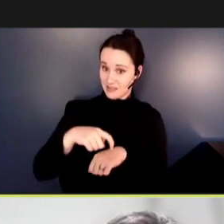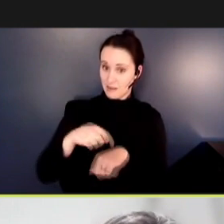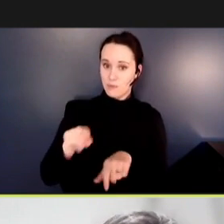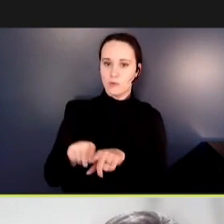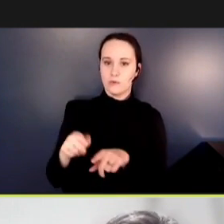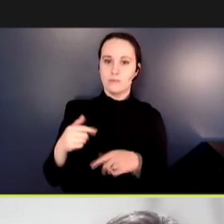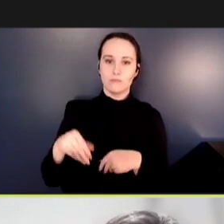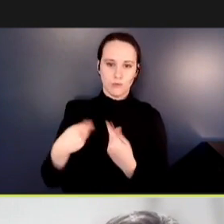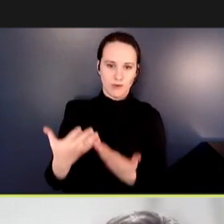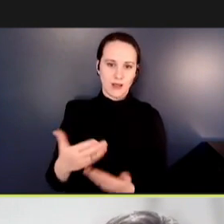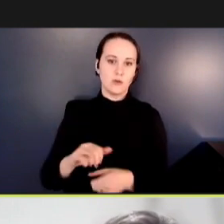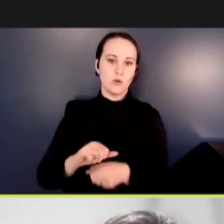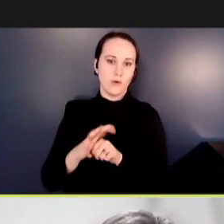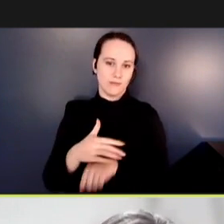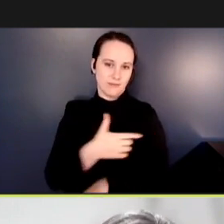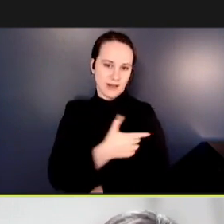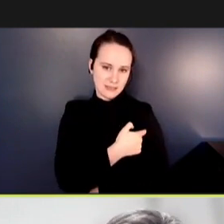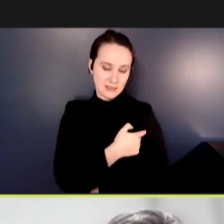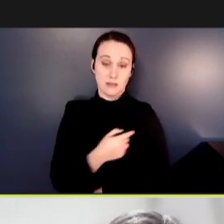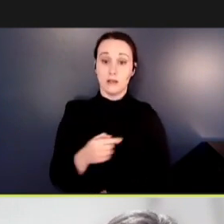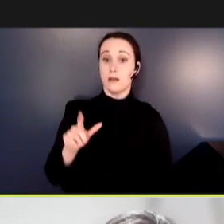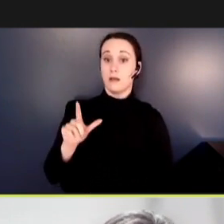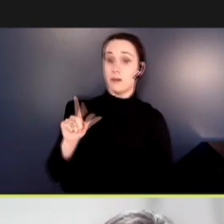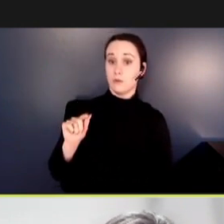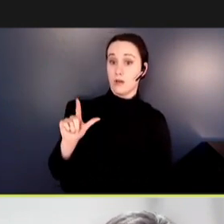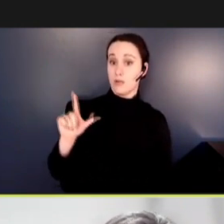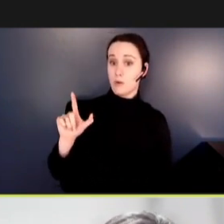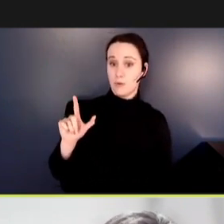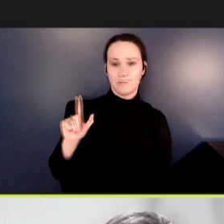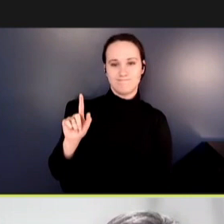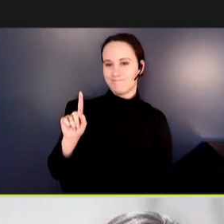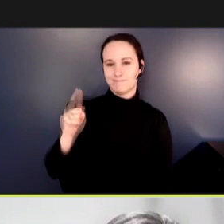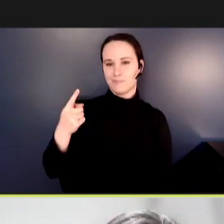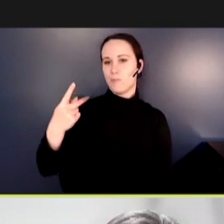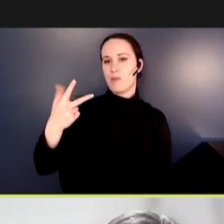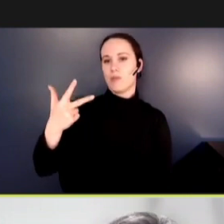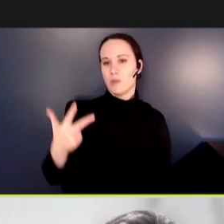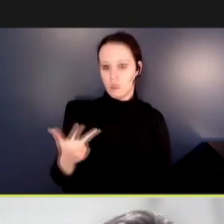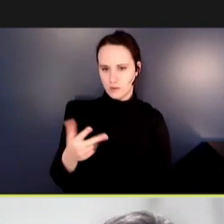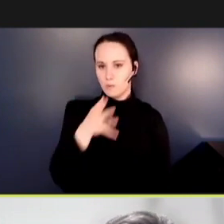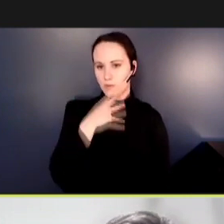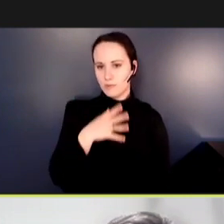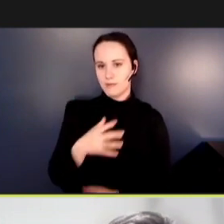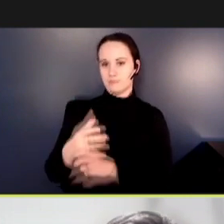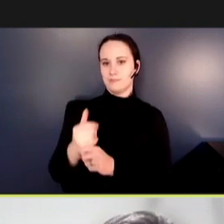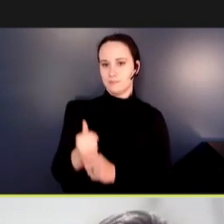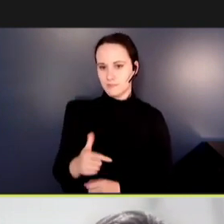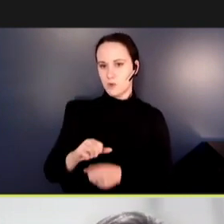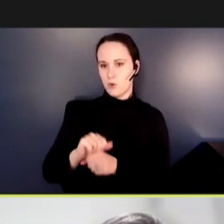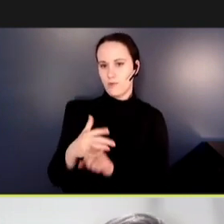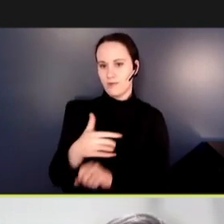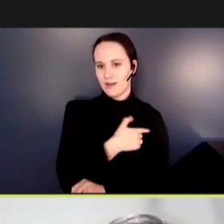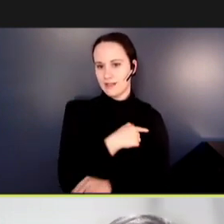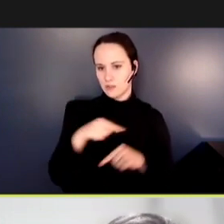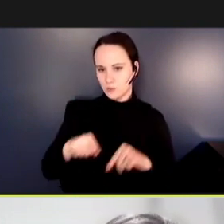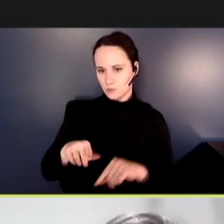in 2021, only about a third of women receive this vaccine pregnancy. So, I think that as you can see